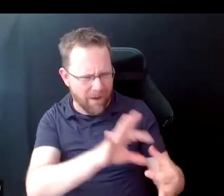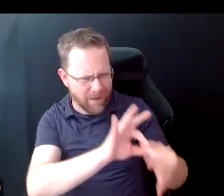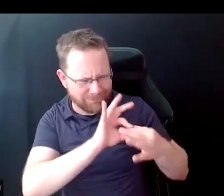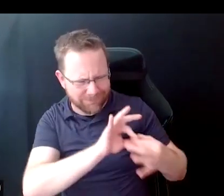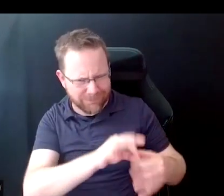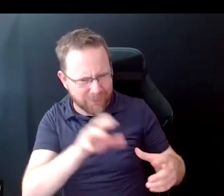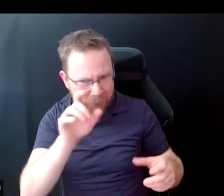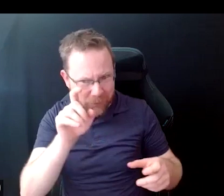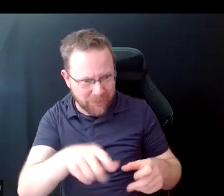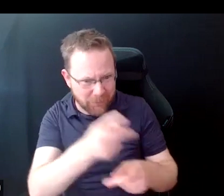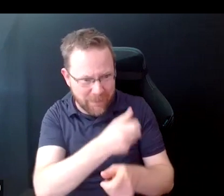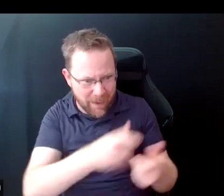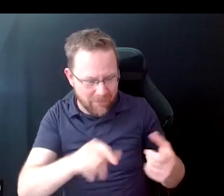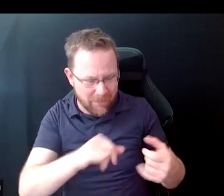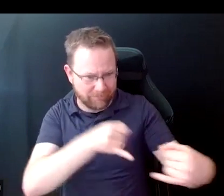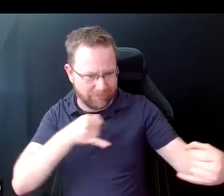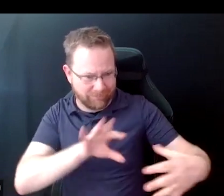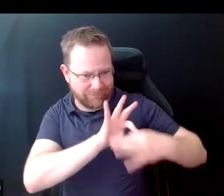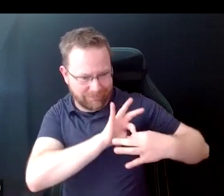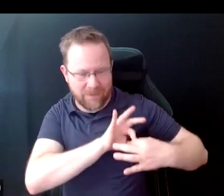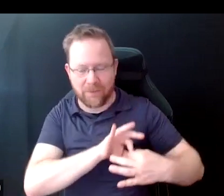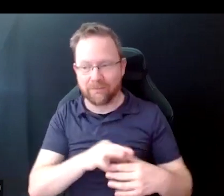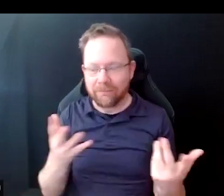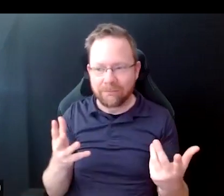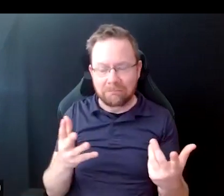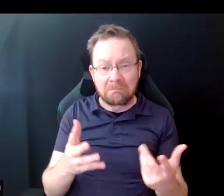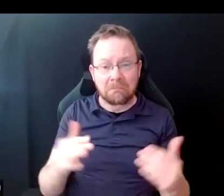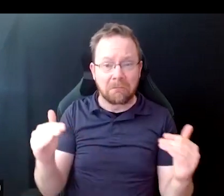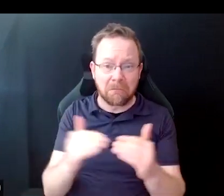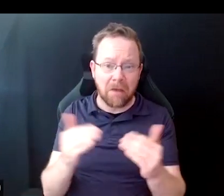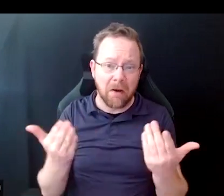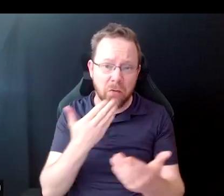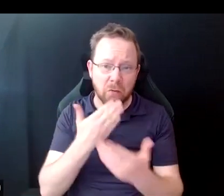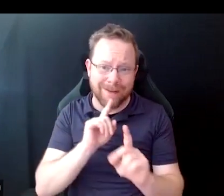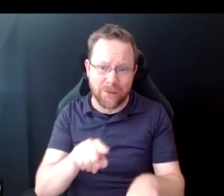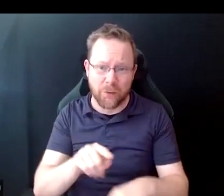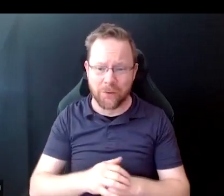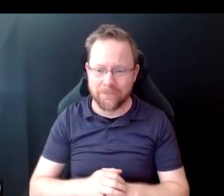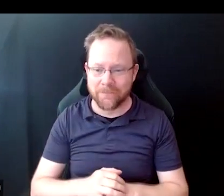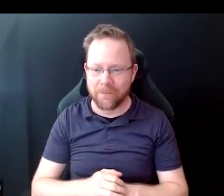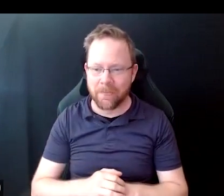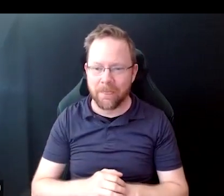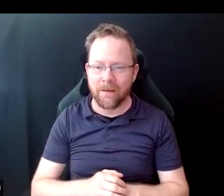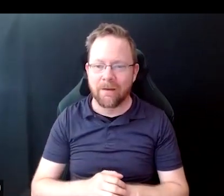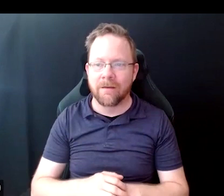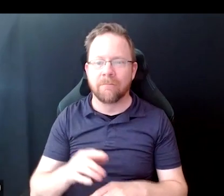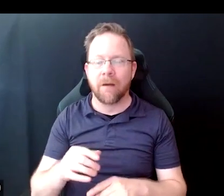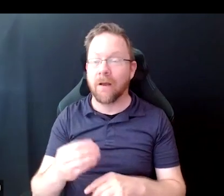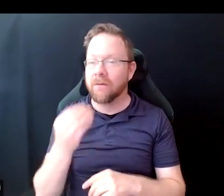My goodness, keep things tethered," which is a fair response, I think. You can't do things like tether the food you're eating.